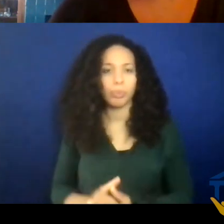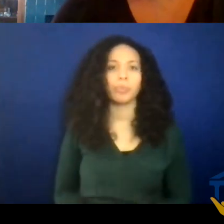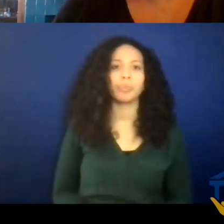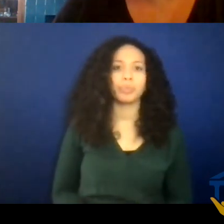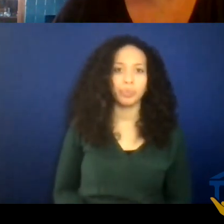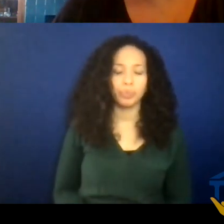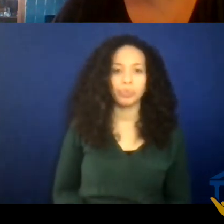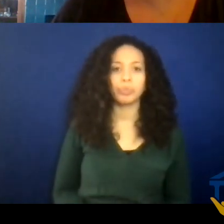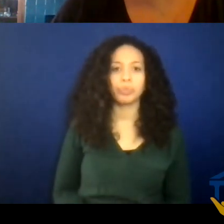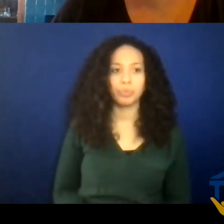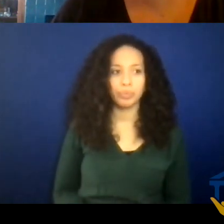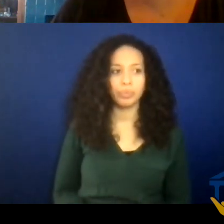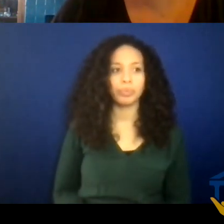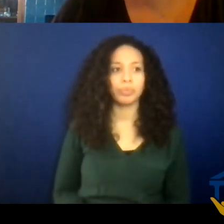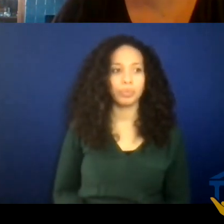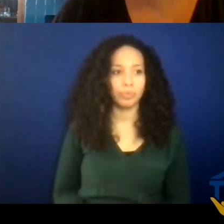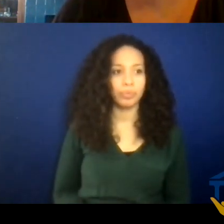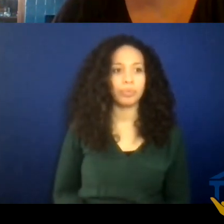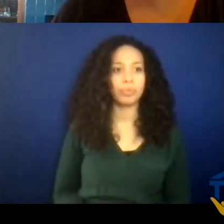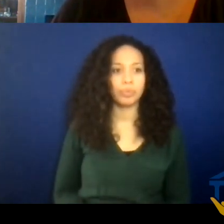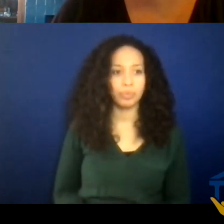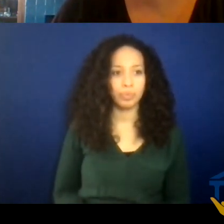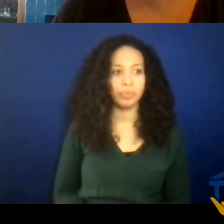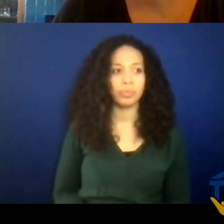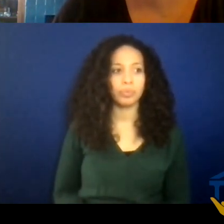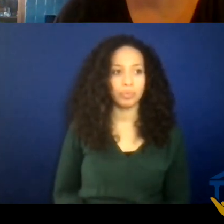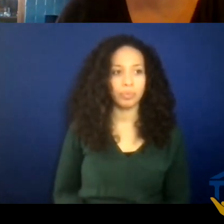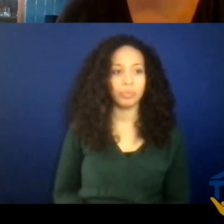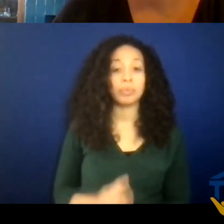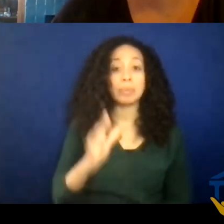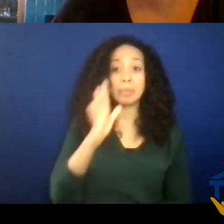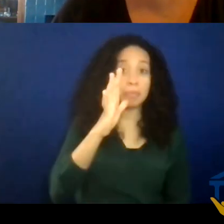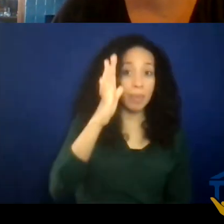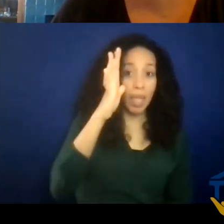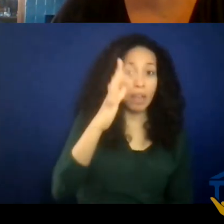So, parents and the rest of the team will make that decision about what